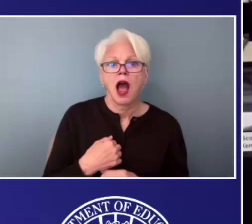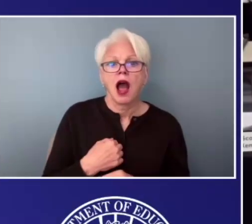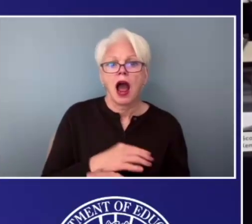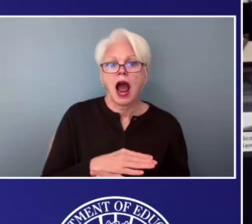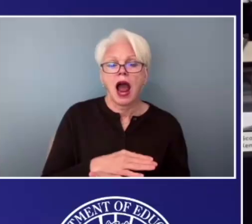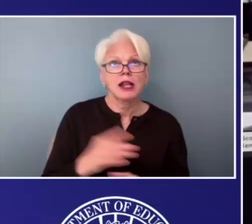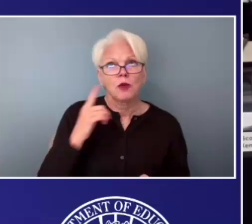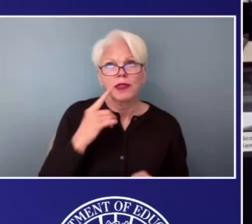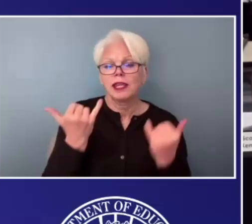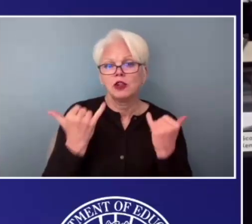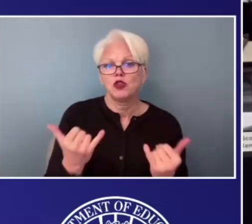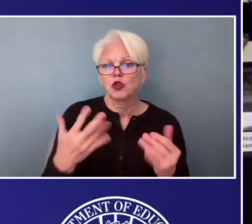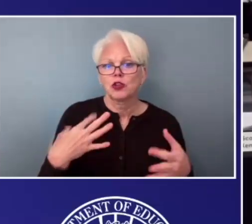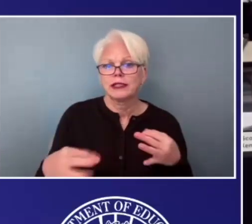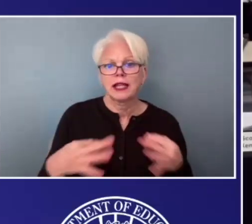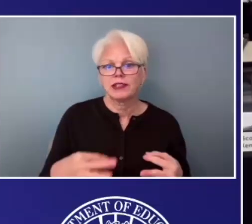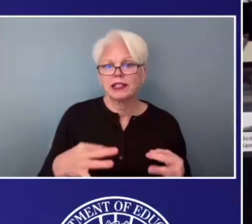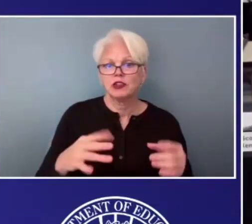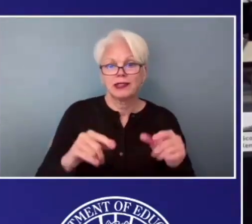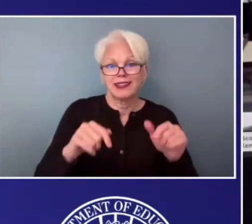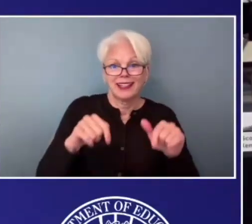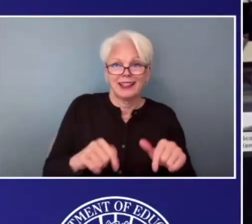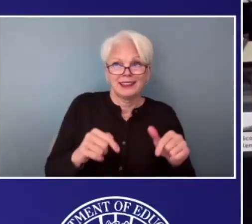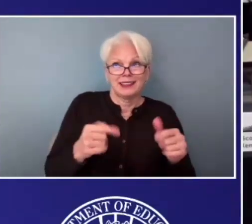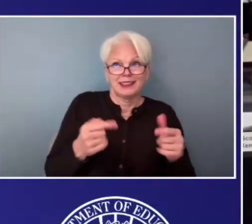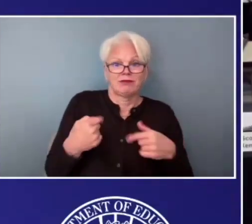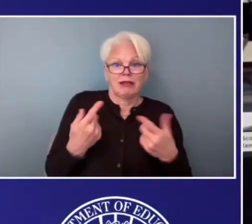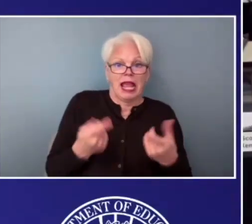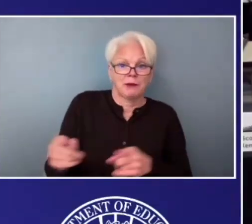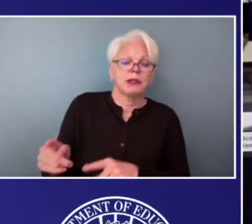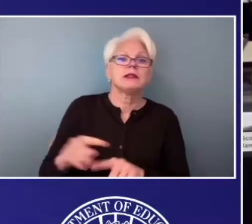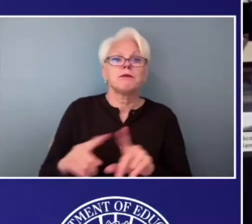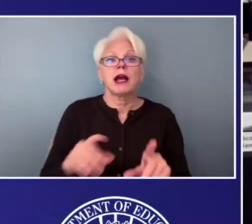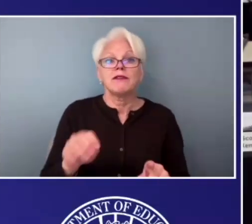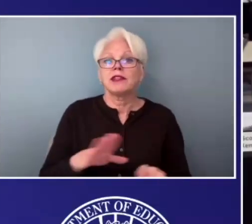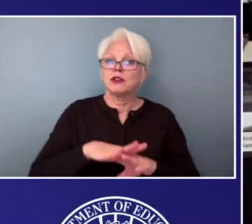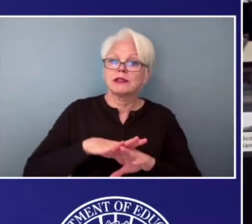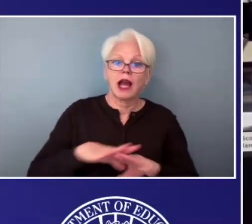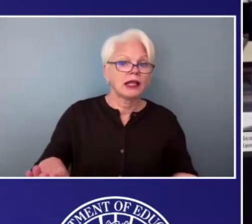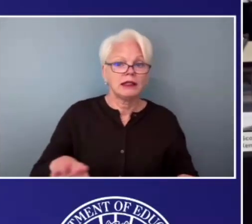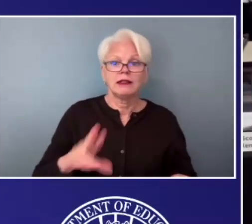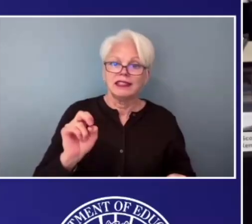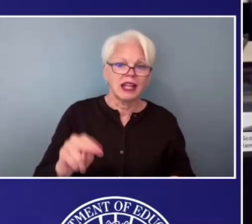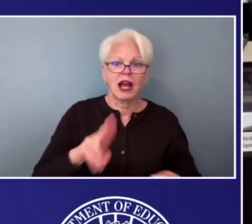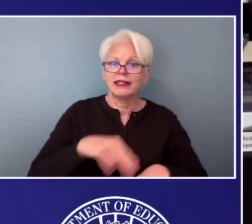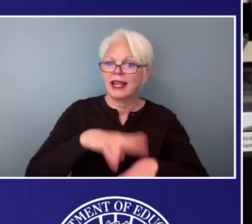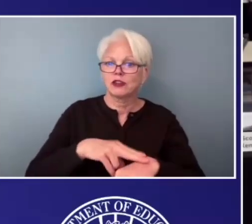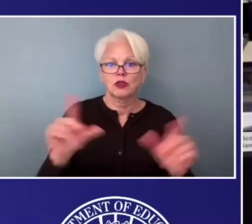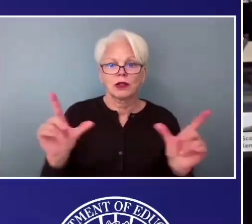current definition this happens. But if there's a non-national license for one of the professions,